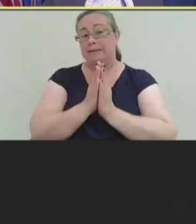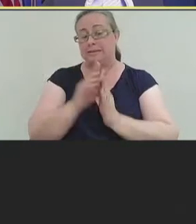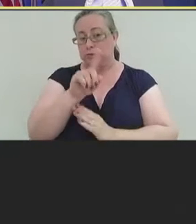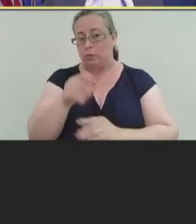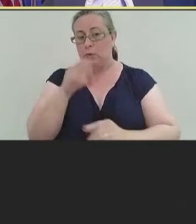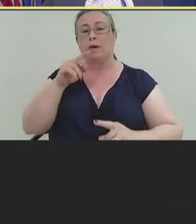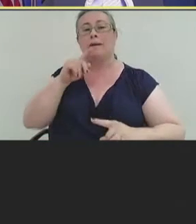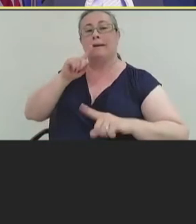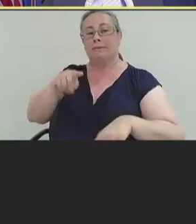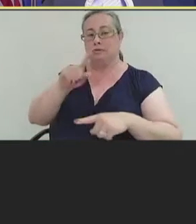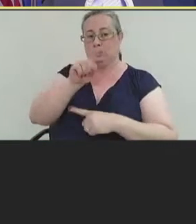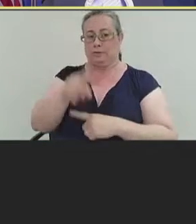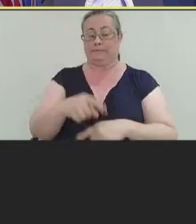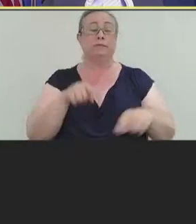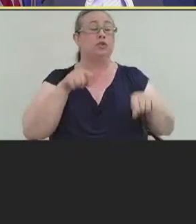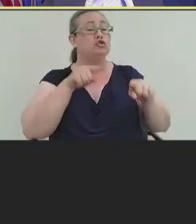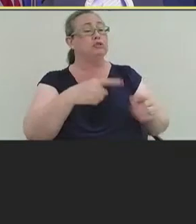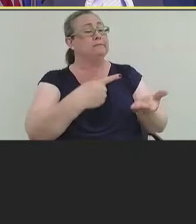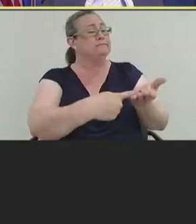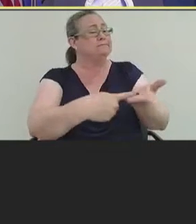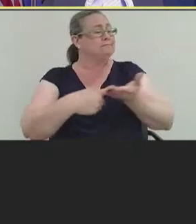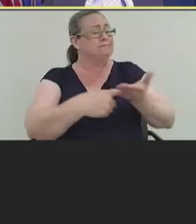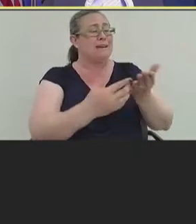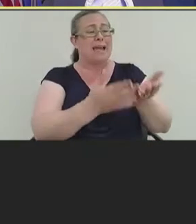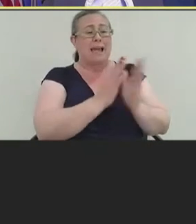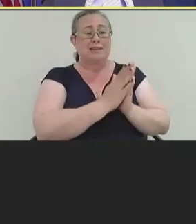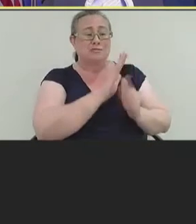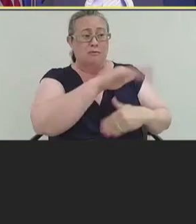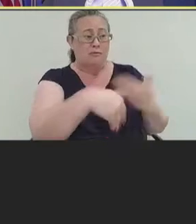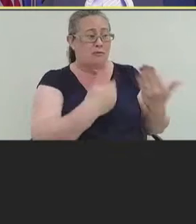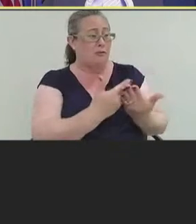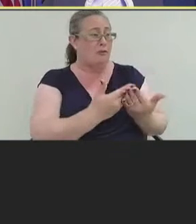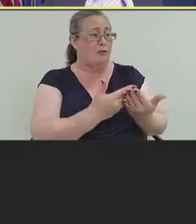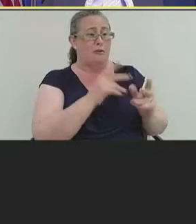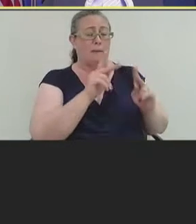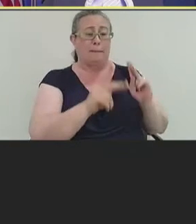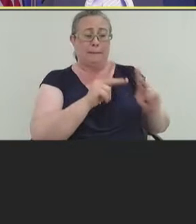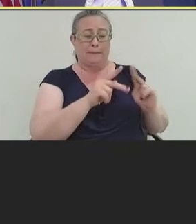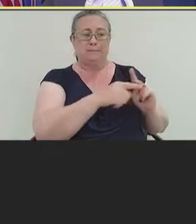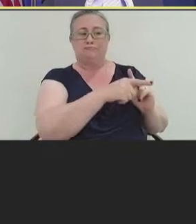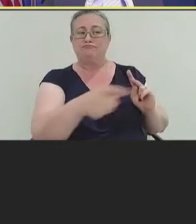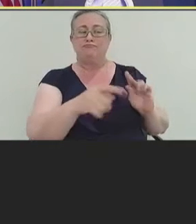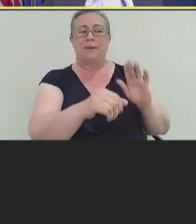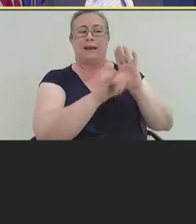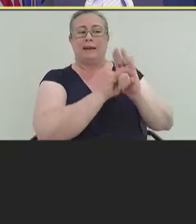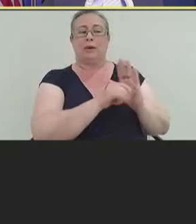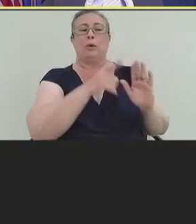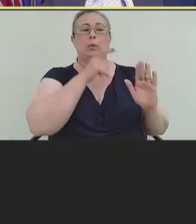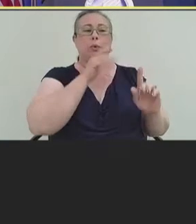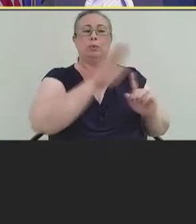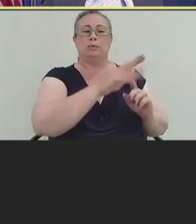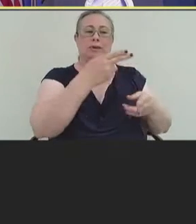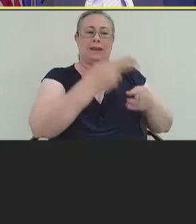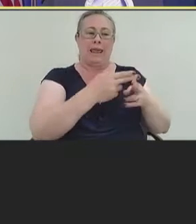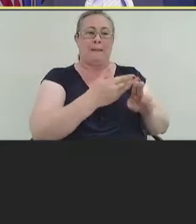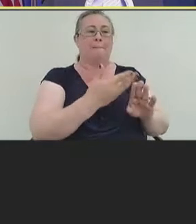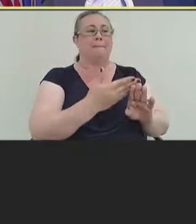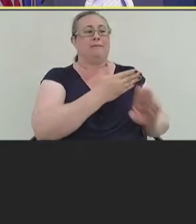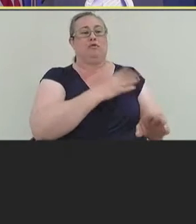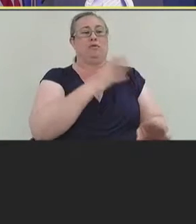During discussion, I ask that all members and speakers, virtual and in person, identify themselves before speaking if I didn't acknowledge you by name in giving